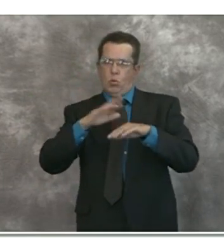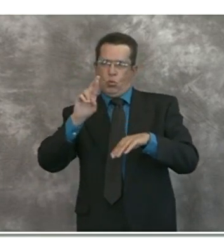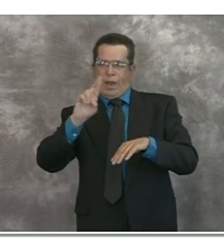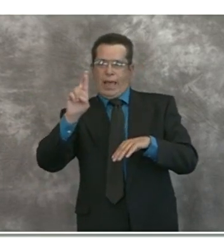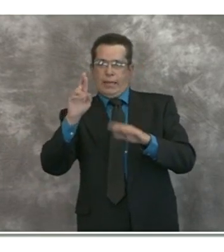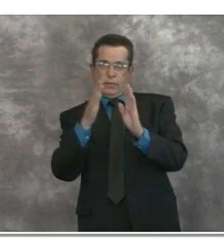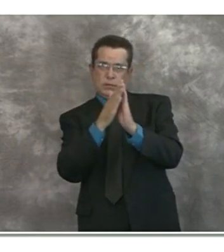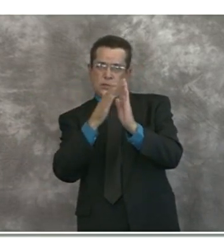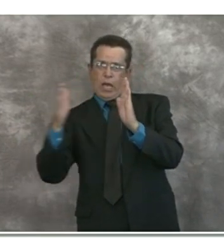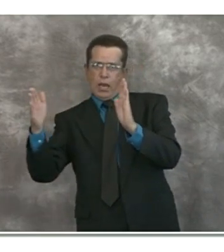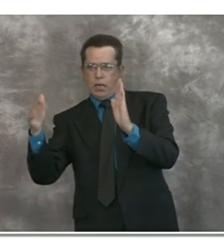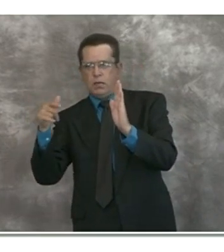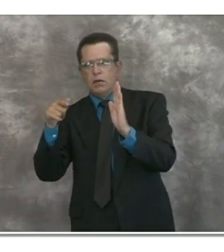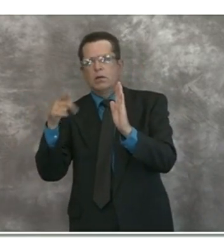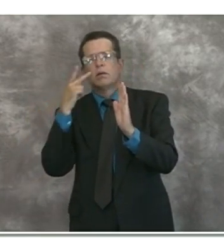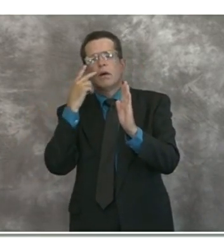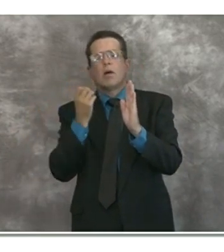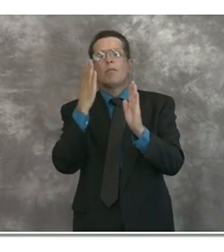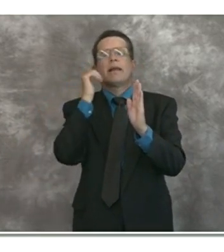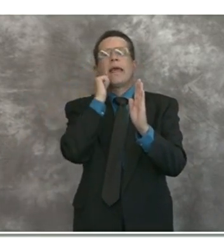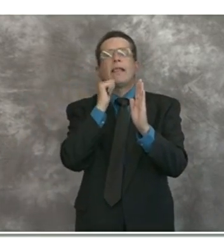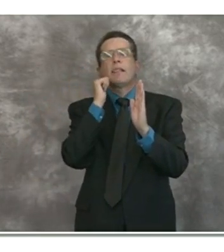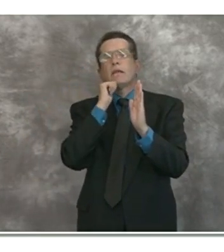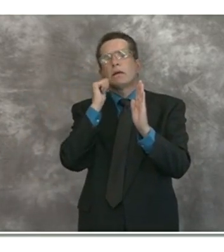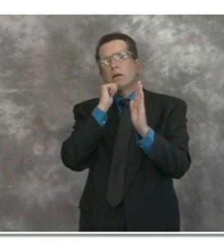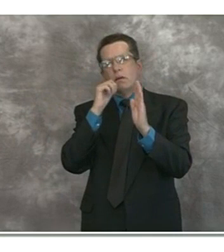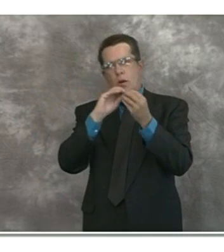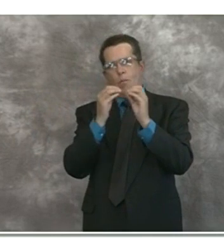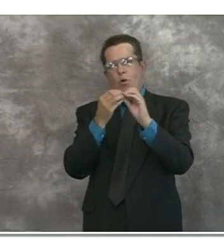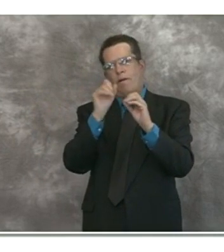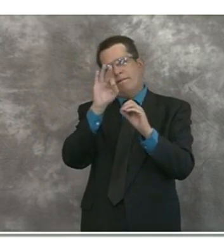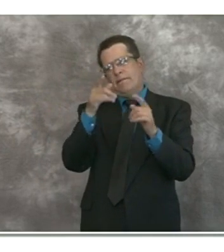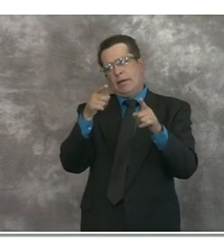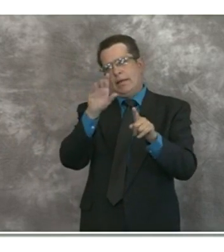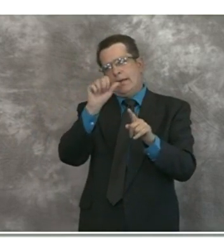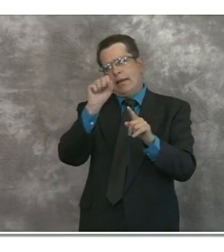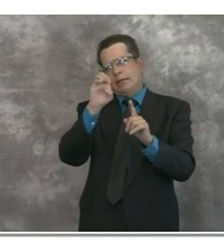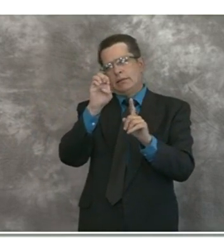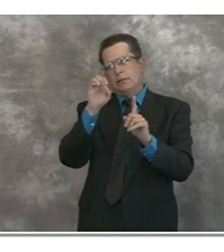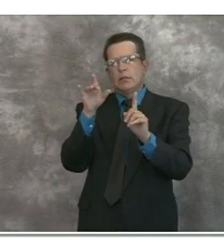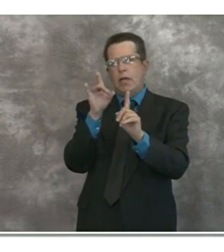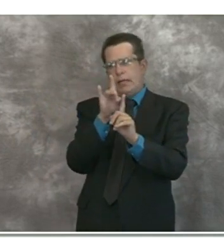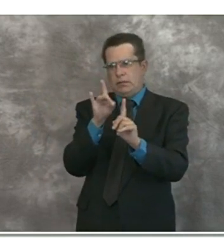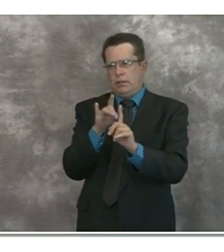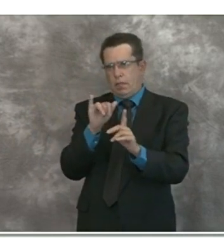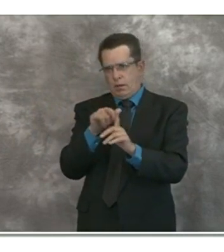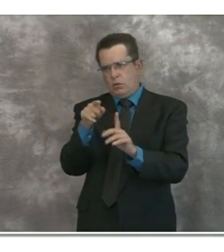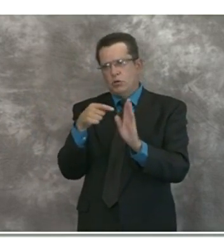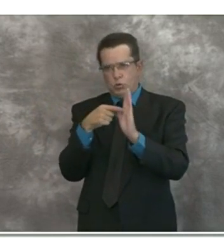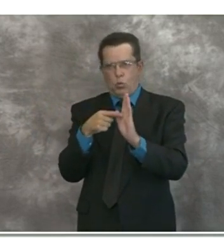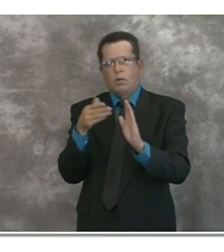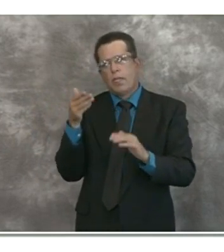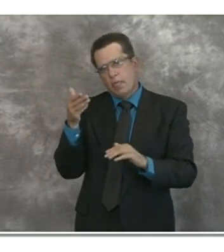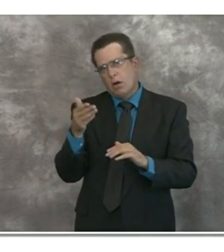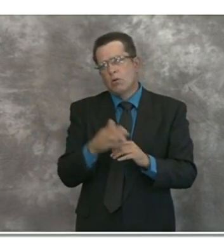IN THE UPPER A HUNDREDS. SO THAT'S UP THROUGH SECOND WEEK OF MAY ON THE RIGHT SIDE. YOU